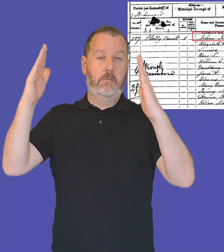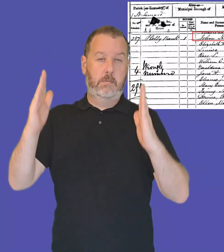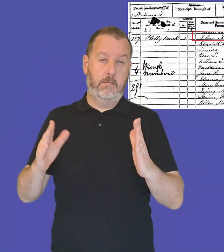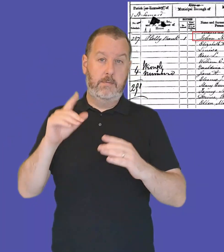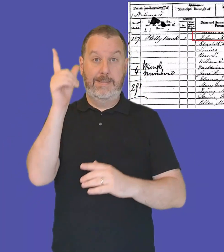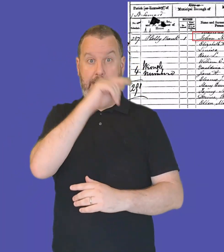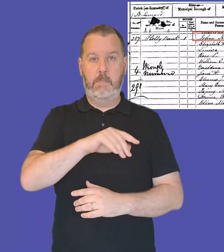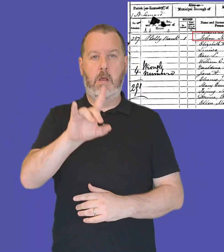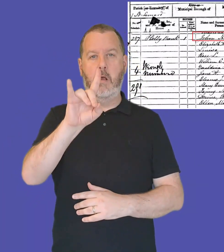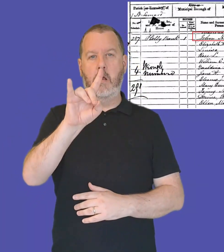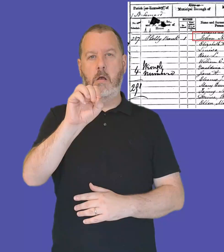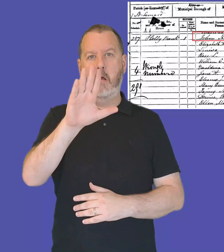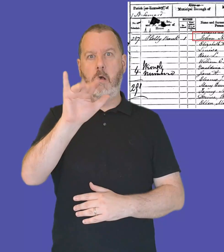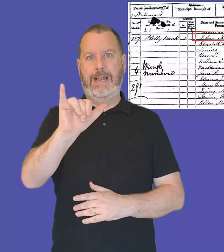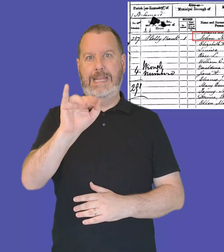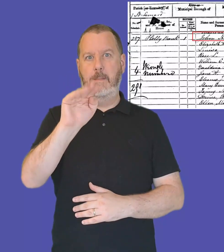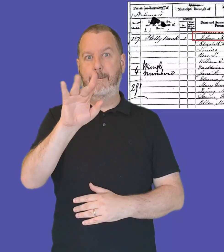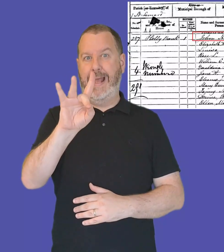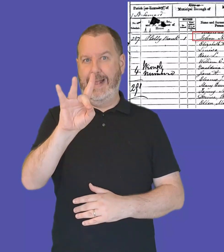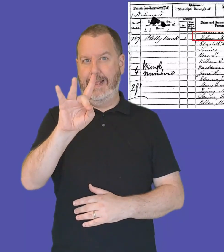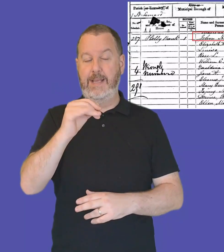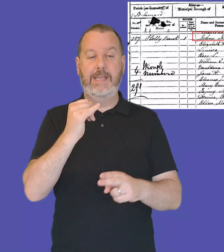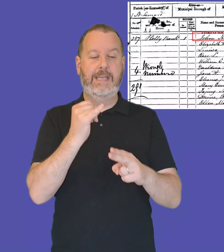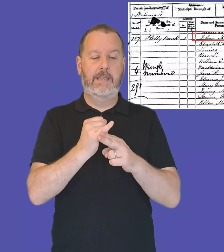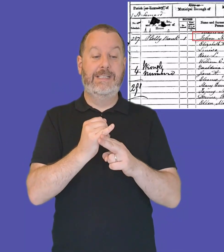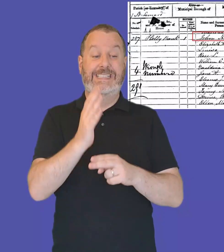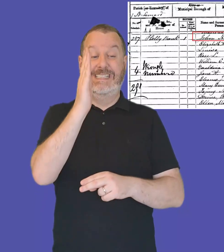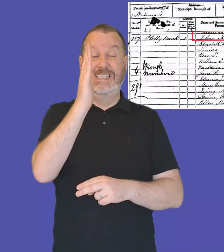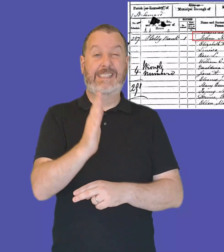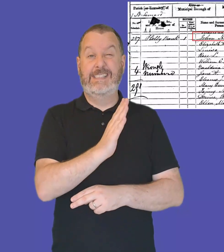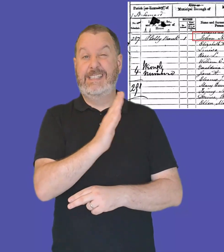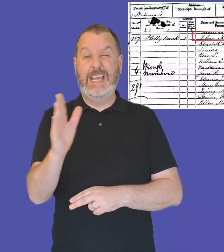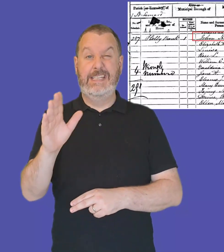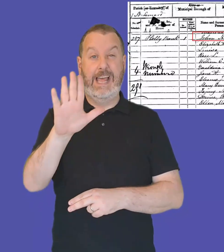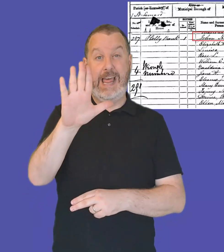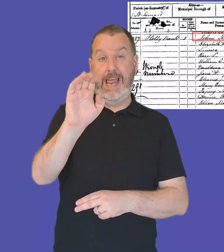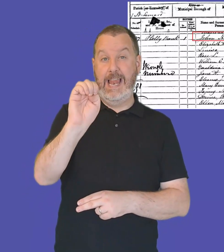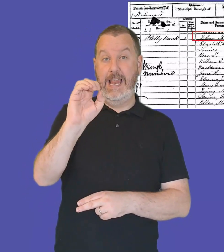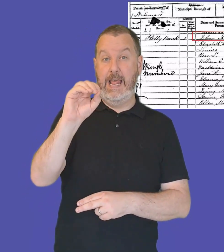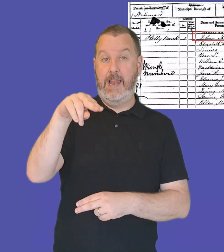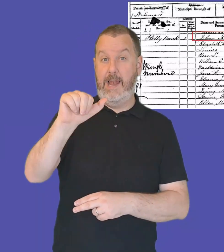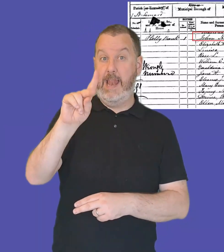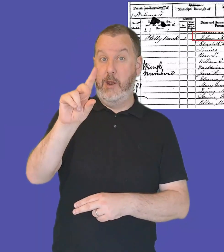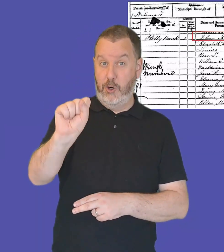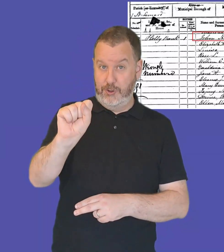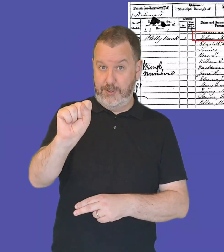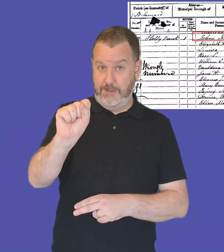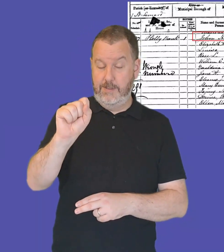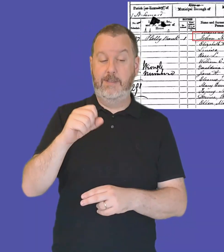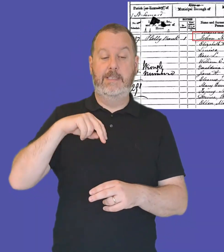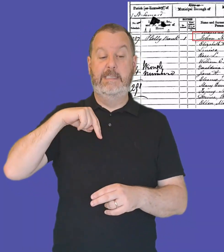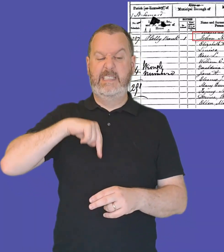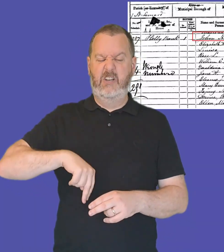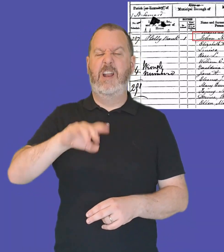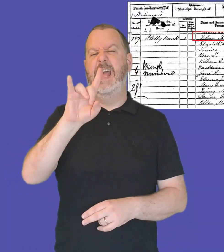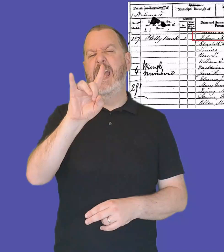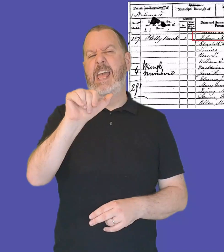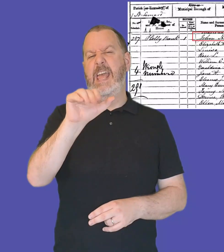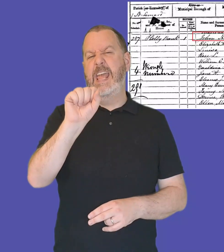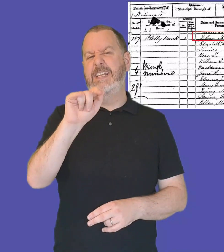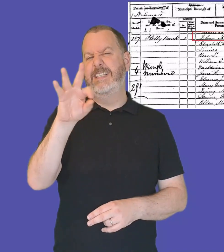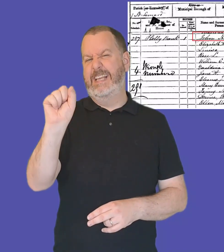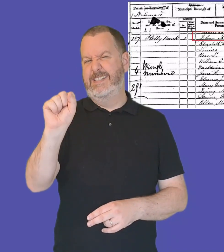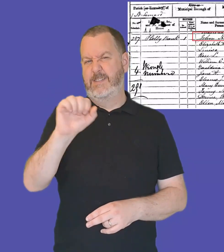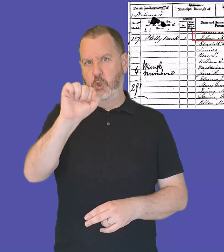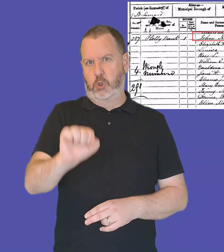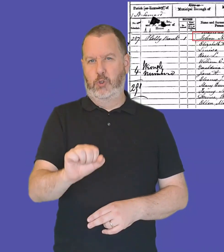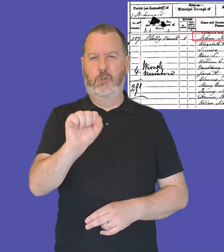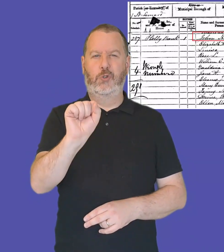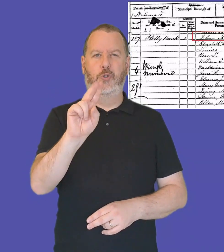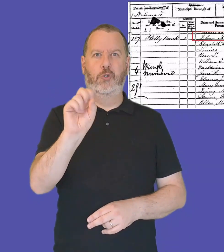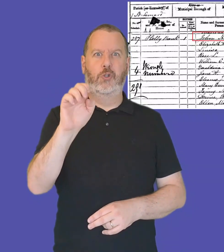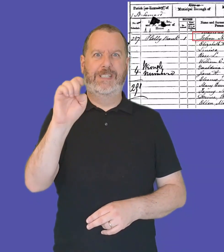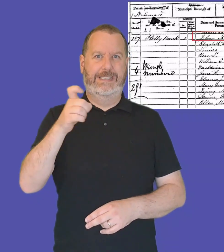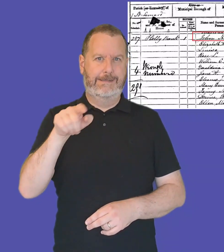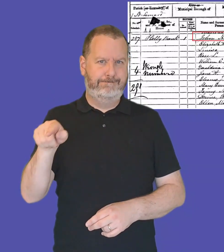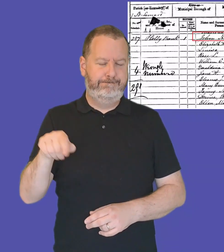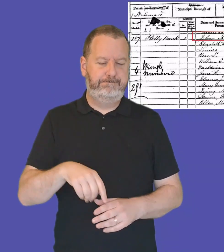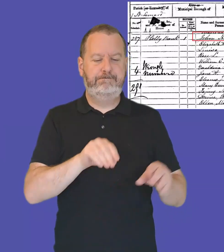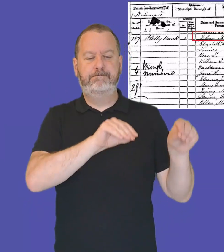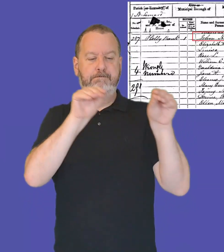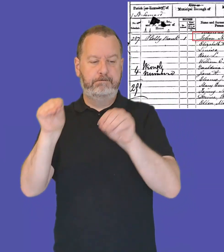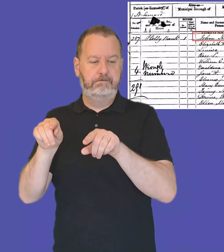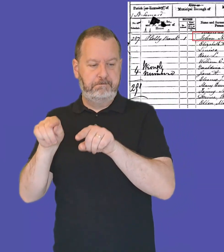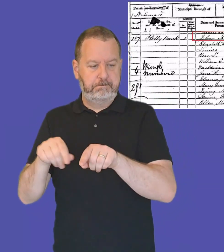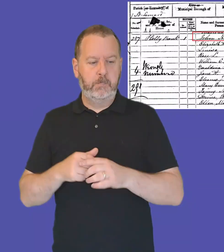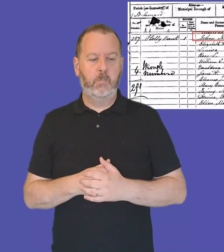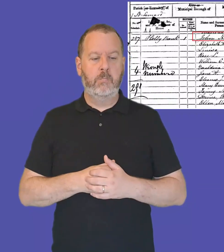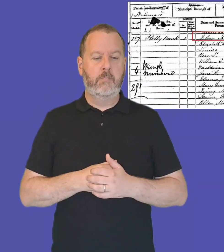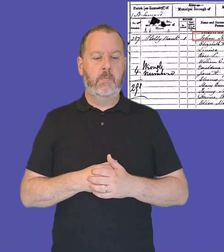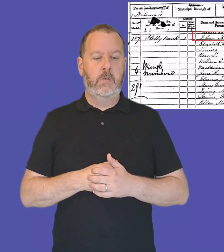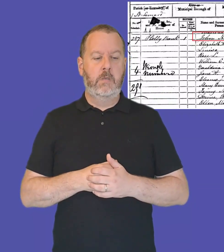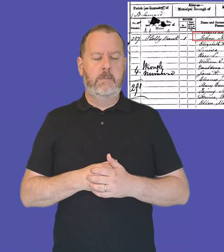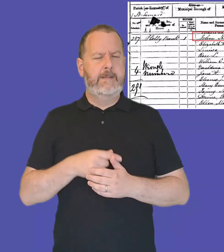in St Leonard's, near Hastings, Sussex.